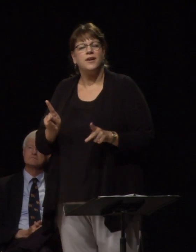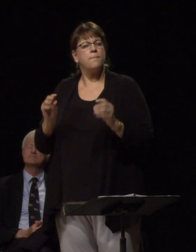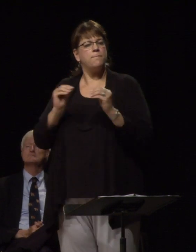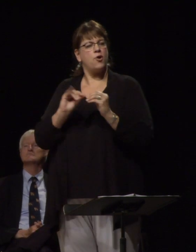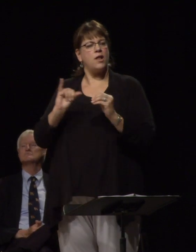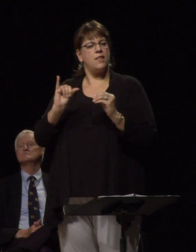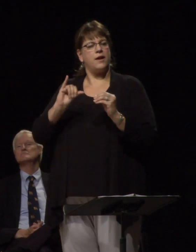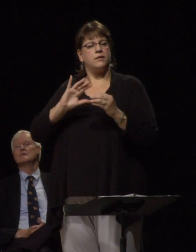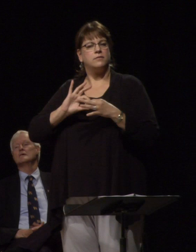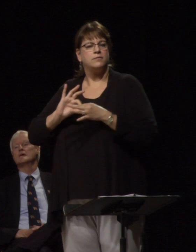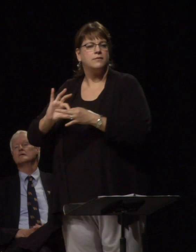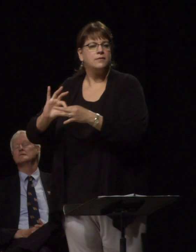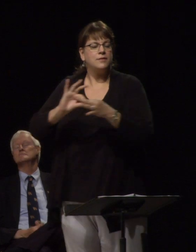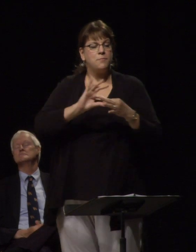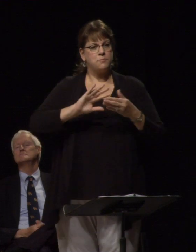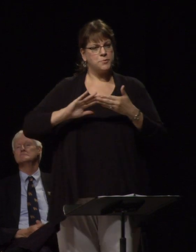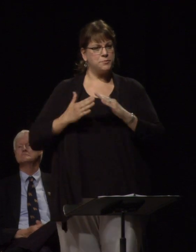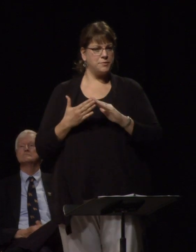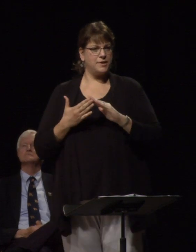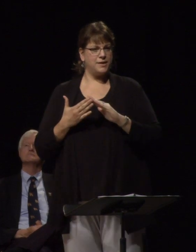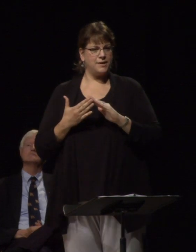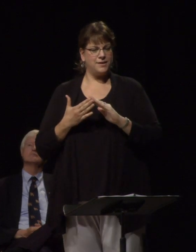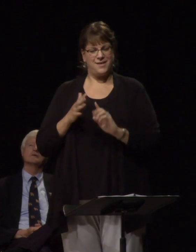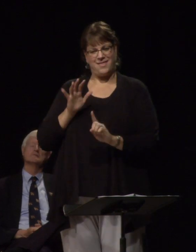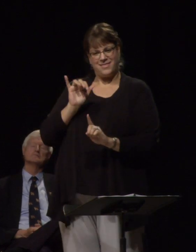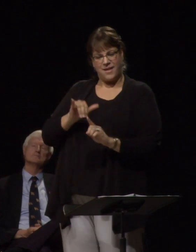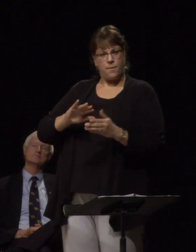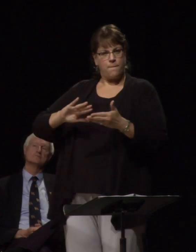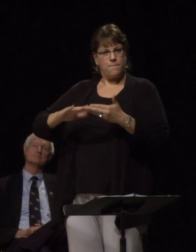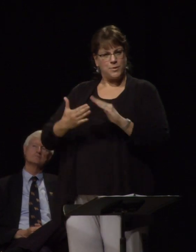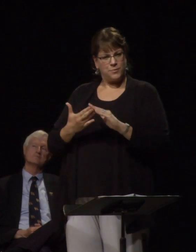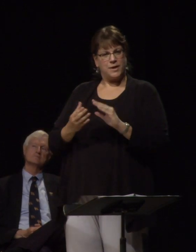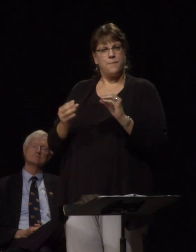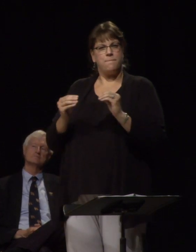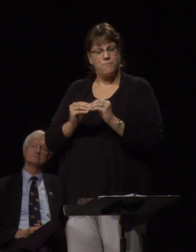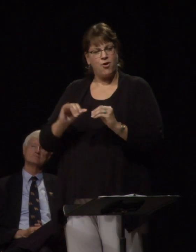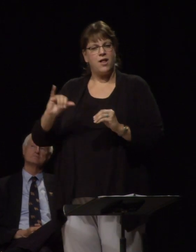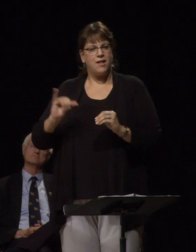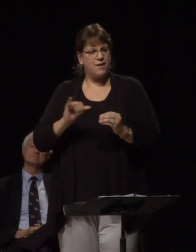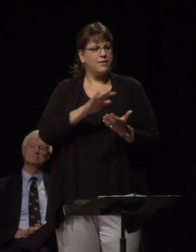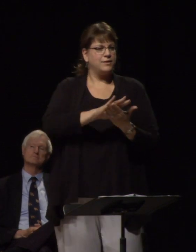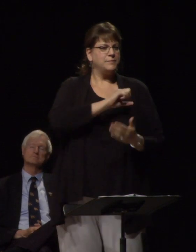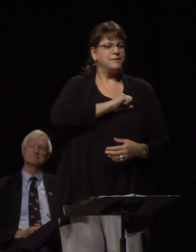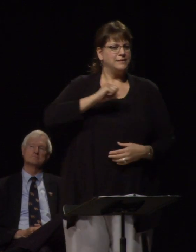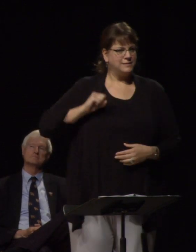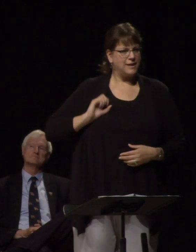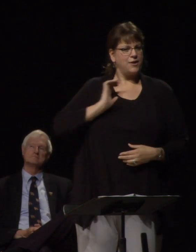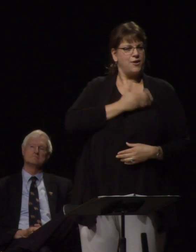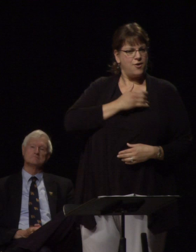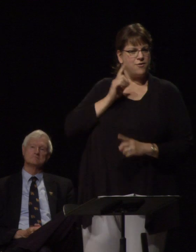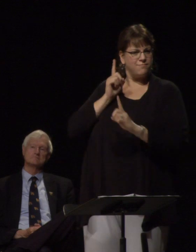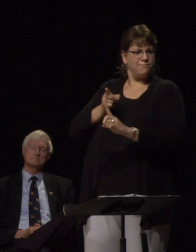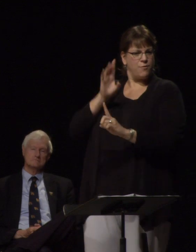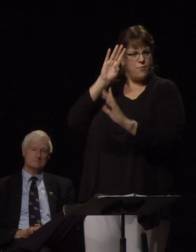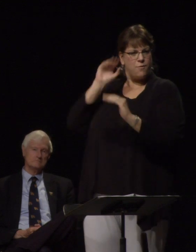A COMMUNITY THAT IS REFLECTED IN THE VERY REPRESENTATIVE NATURE OF THE ACADEMIC SENATE. I BELIEVE THAT THE ACADEMIC